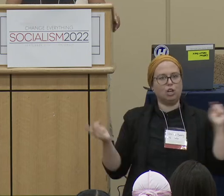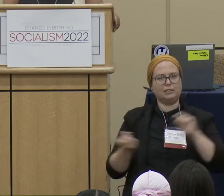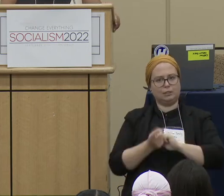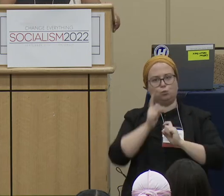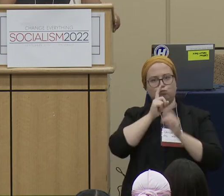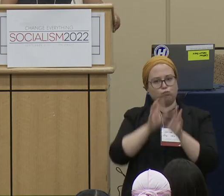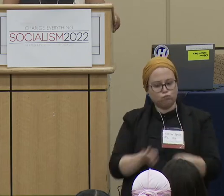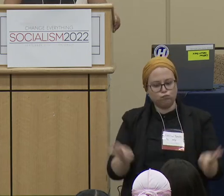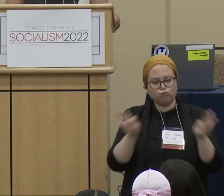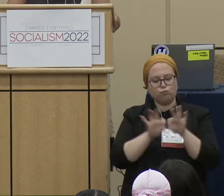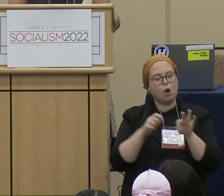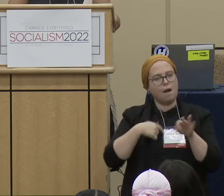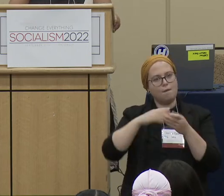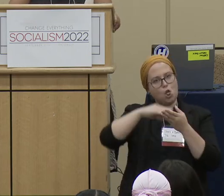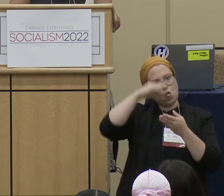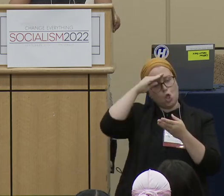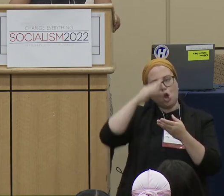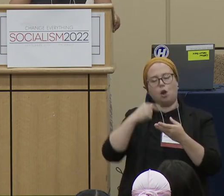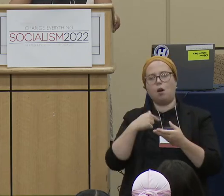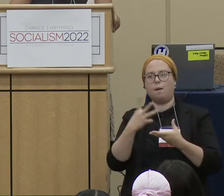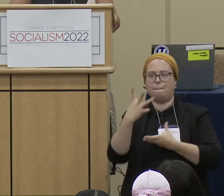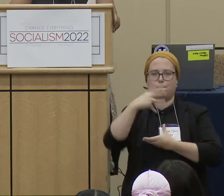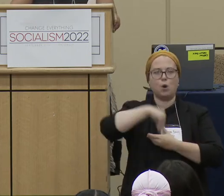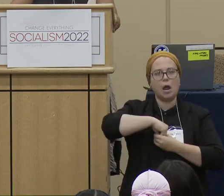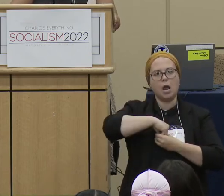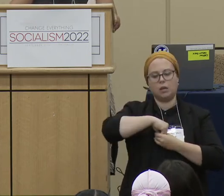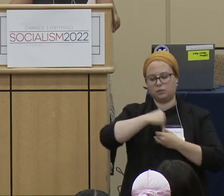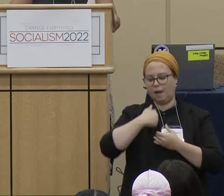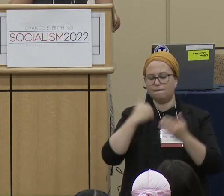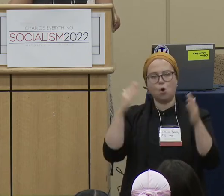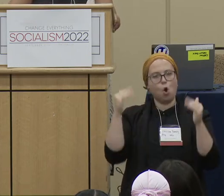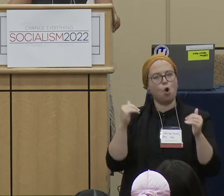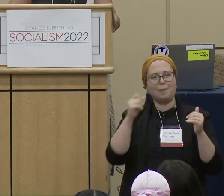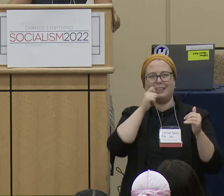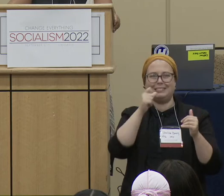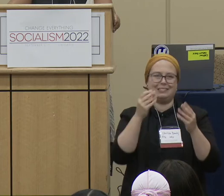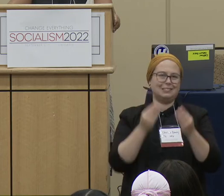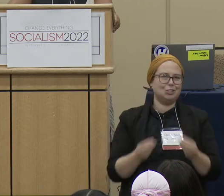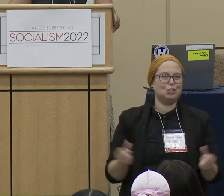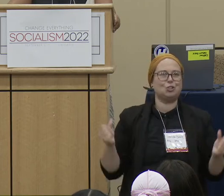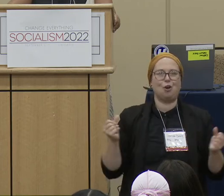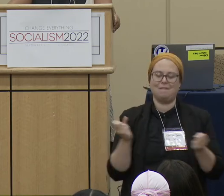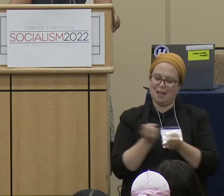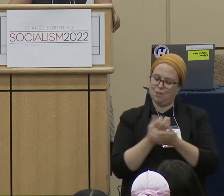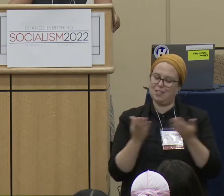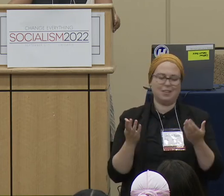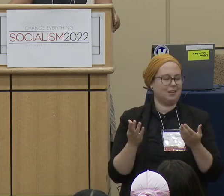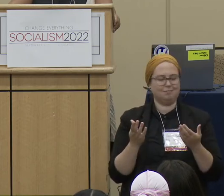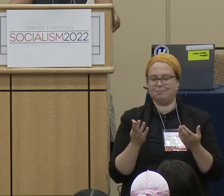reparative justice, is very important. I have learned more about it and embrace it and have great hope for that. It